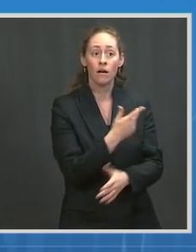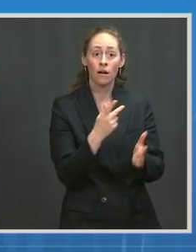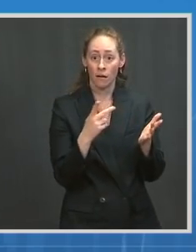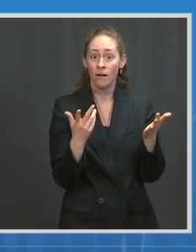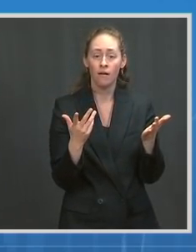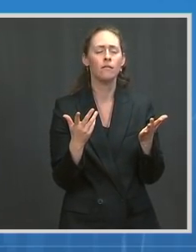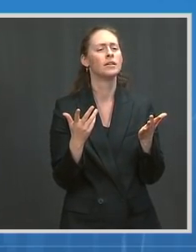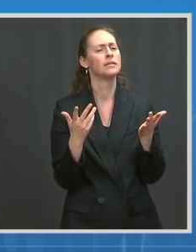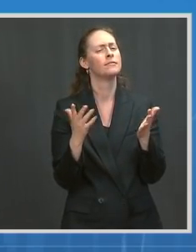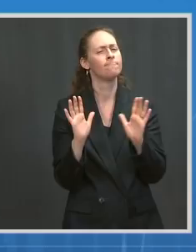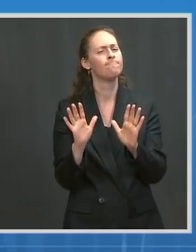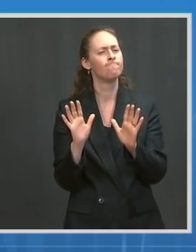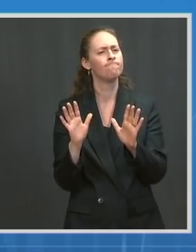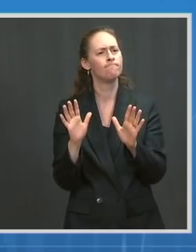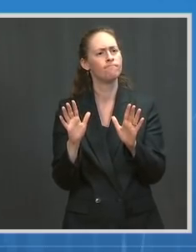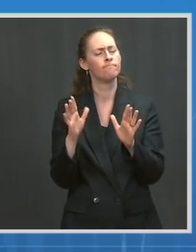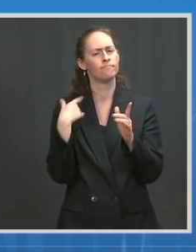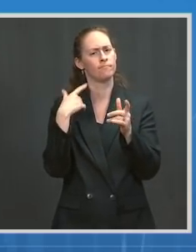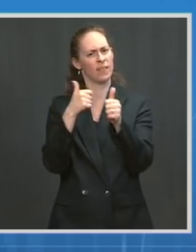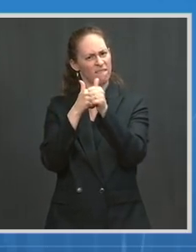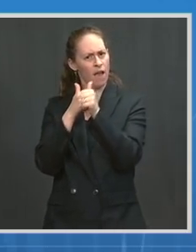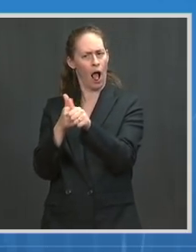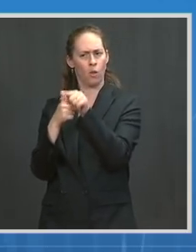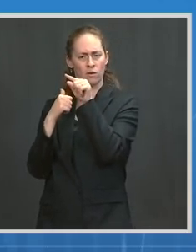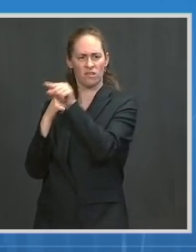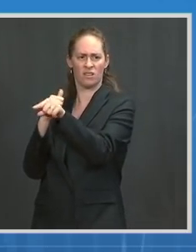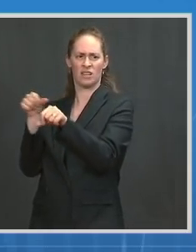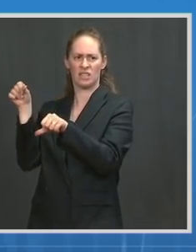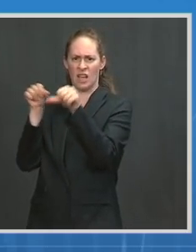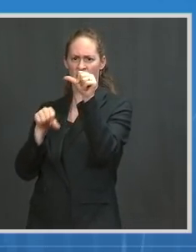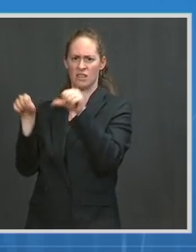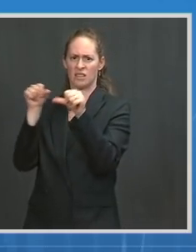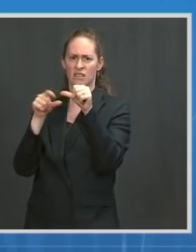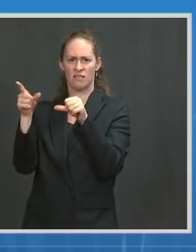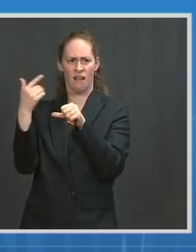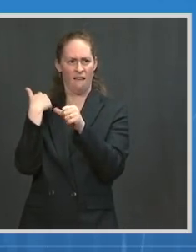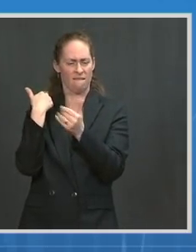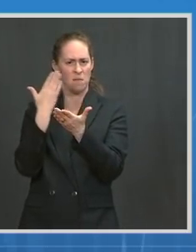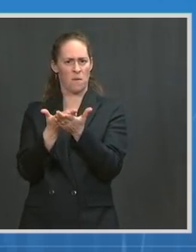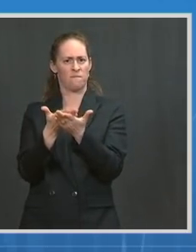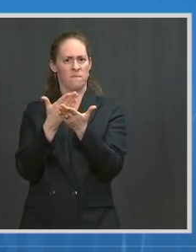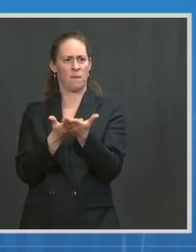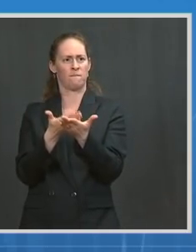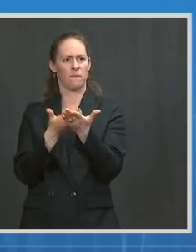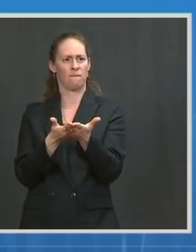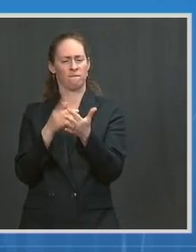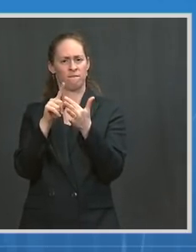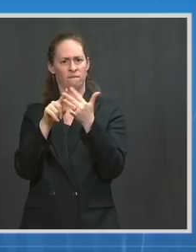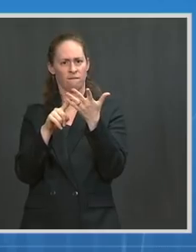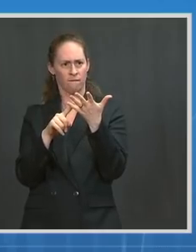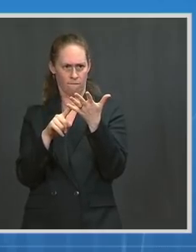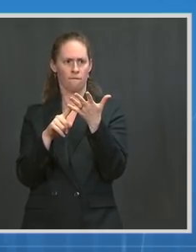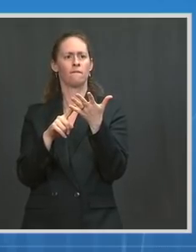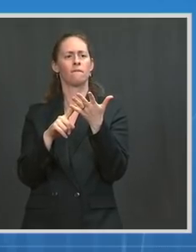to follow the science and to follow where we are with regard to the science and what is safe for individuals to do.